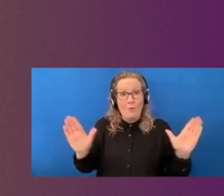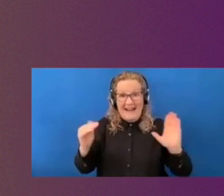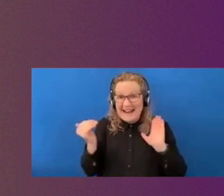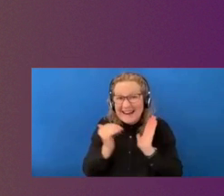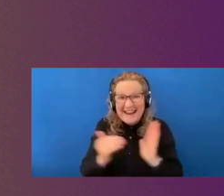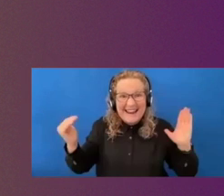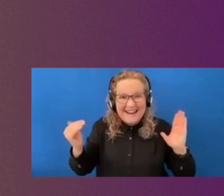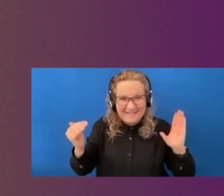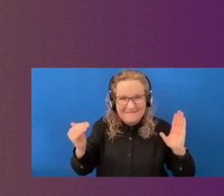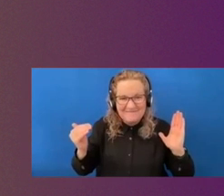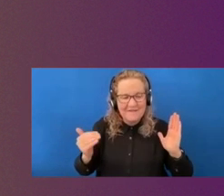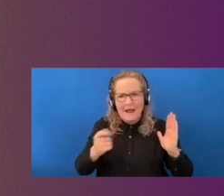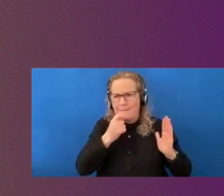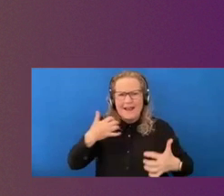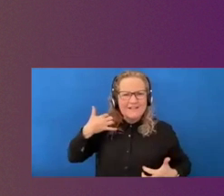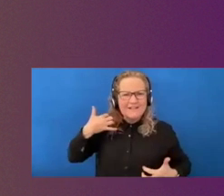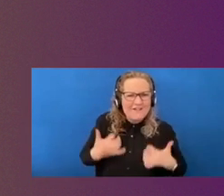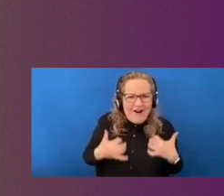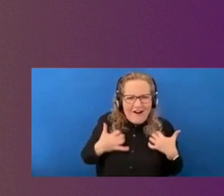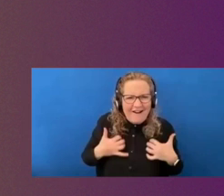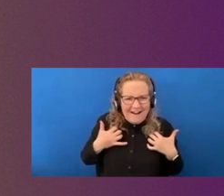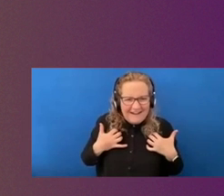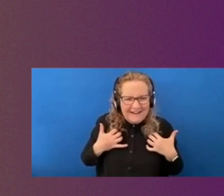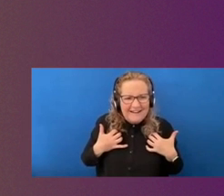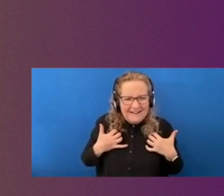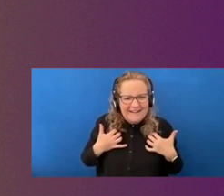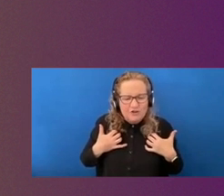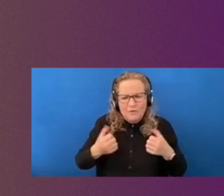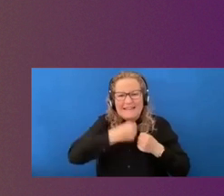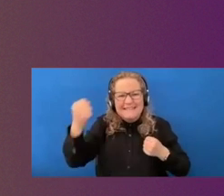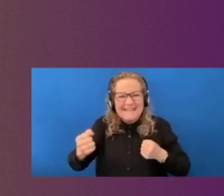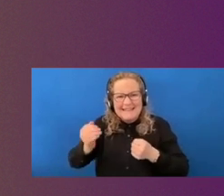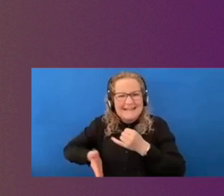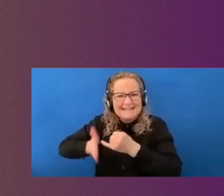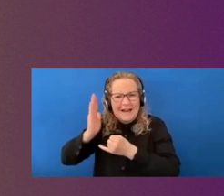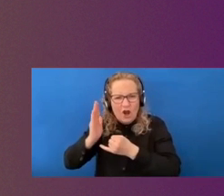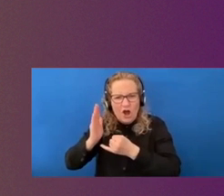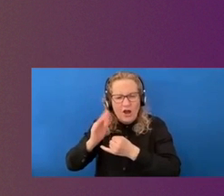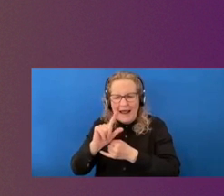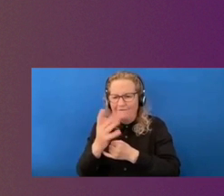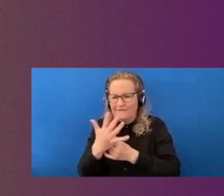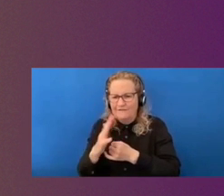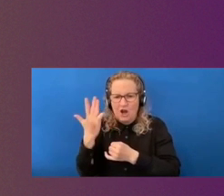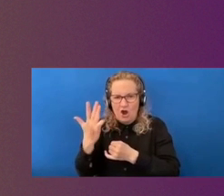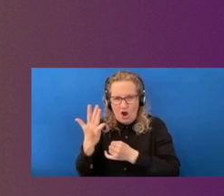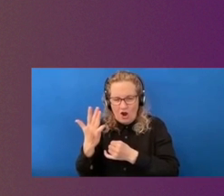and we are excited to be extending our application deadline to 11:59 Sunday the 5th of December